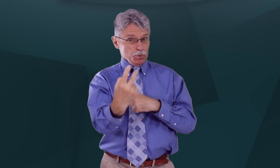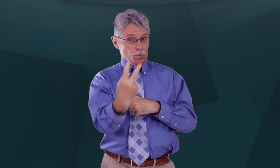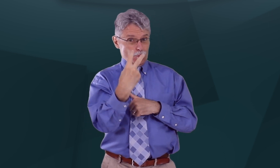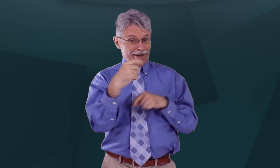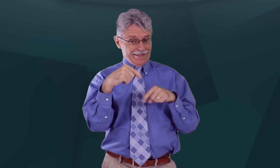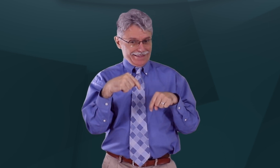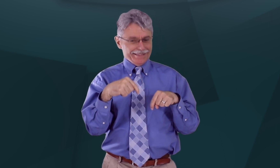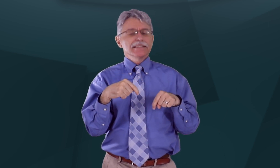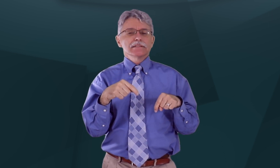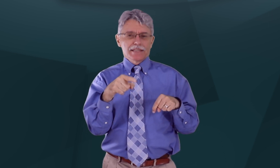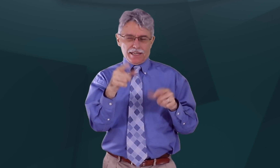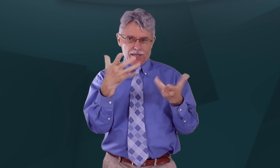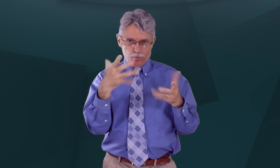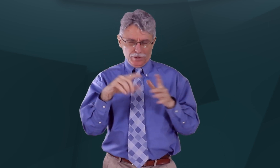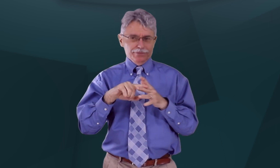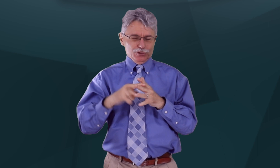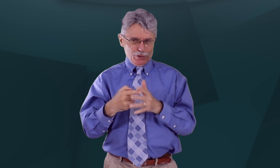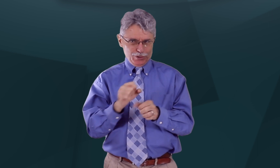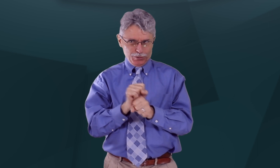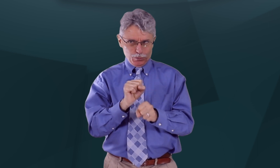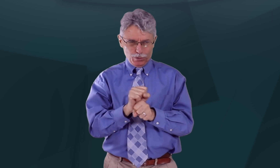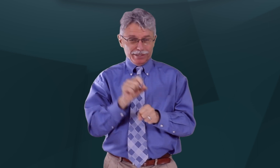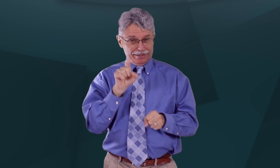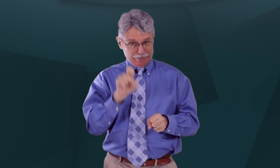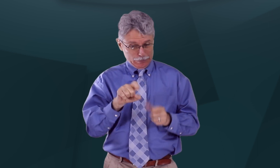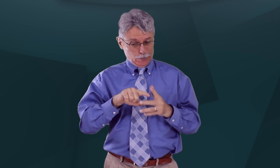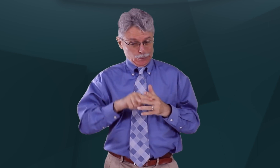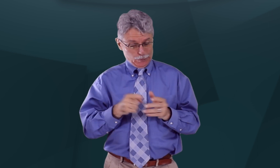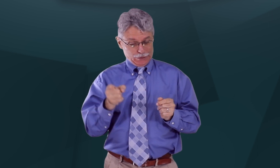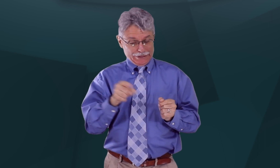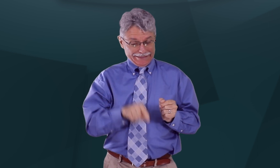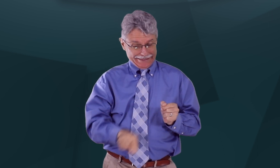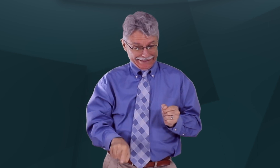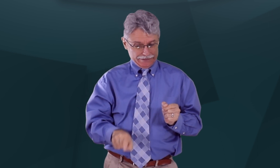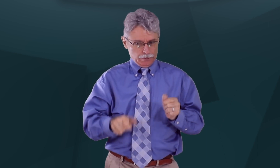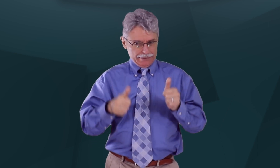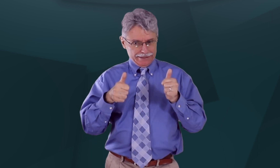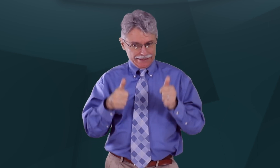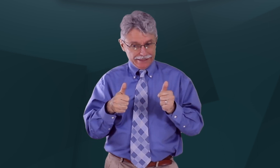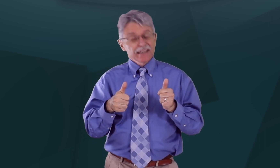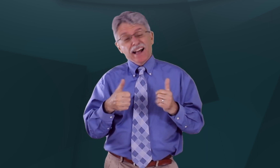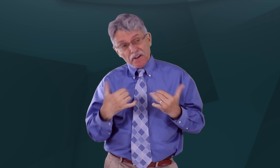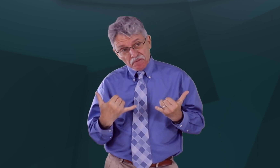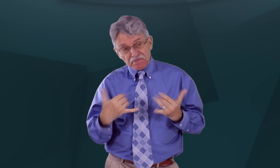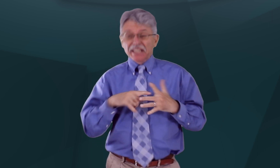by the time you watch this he will have started a new work. He's supposed to be starting just next week.